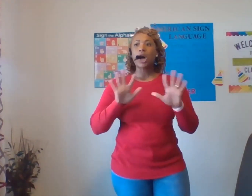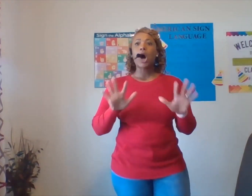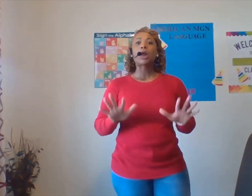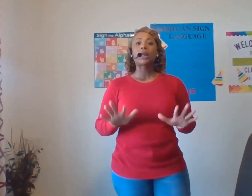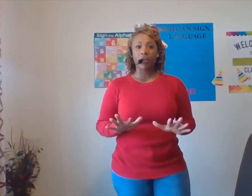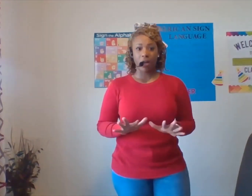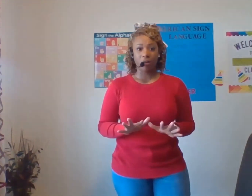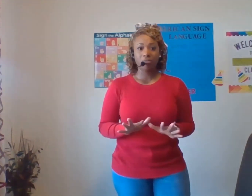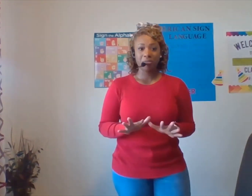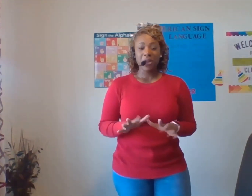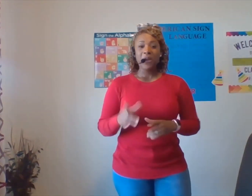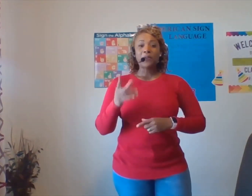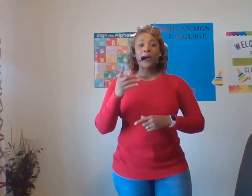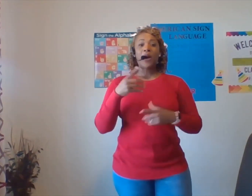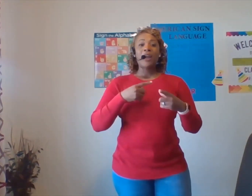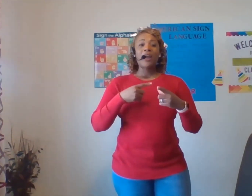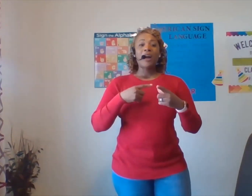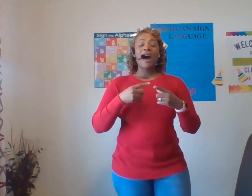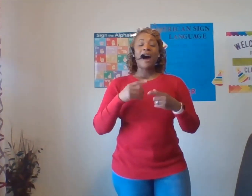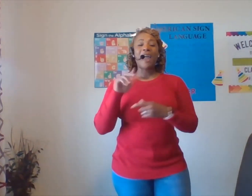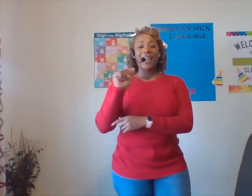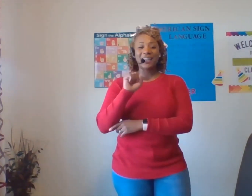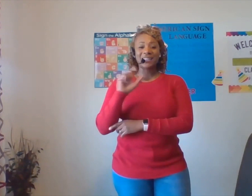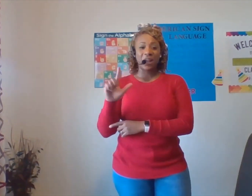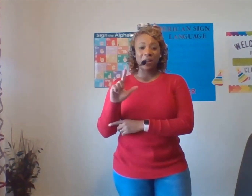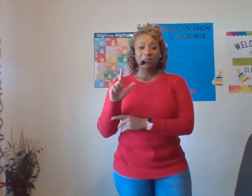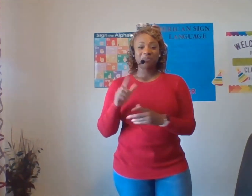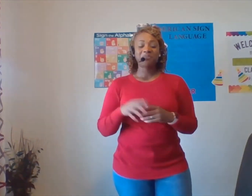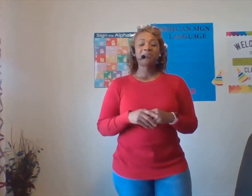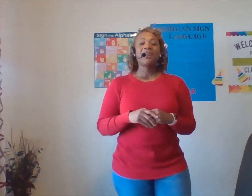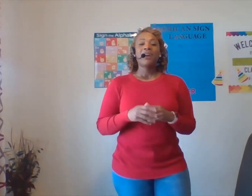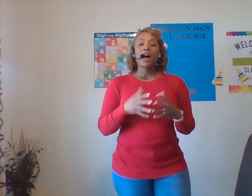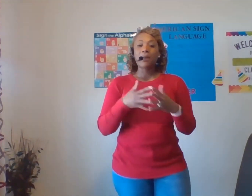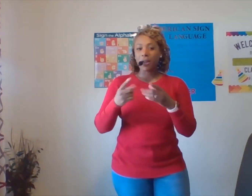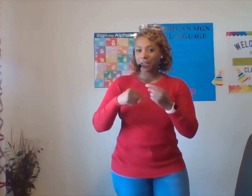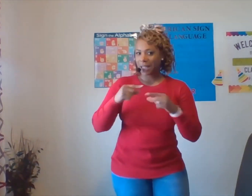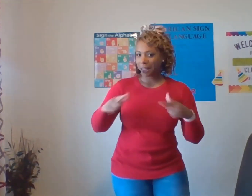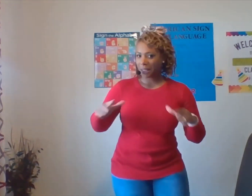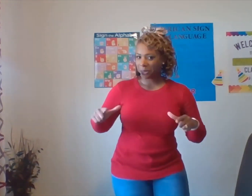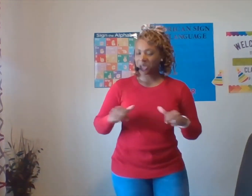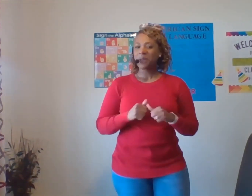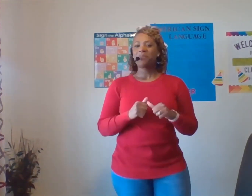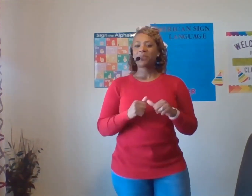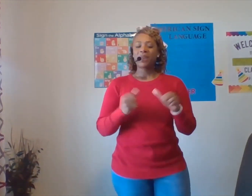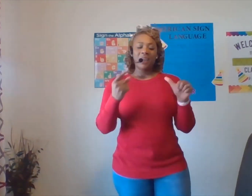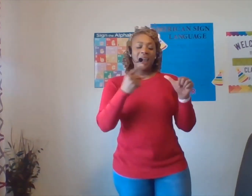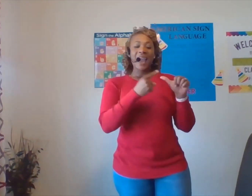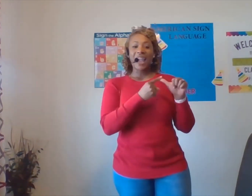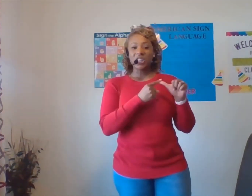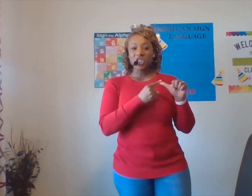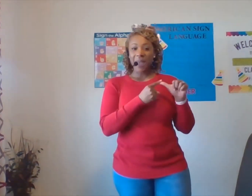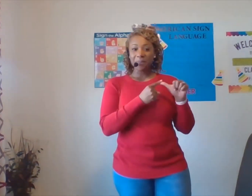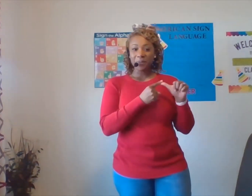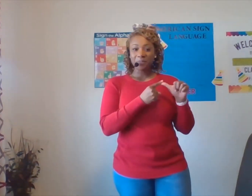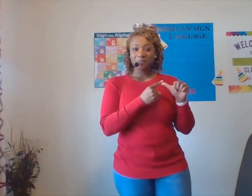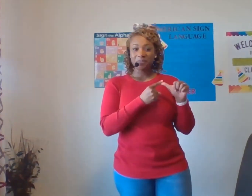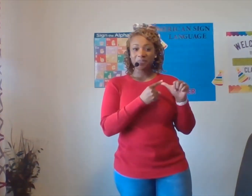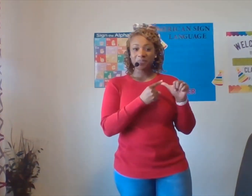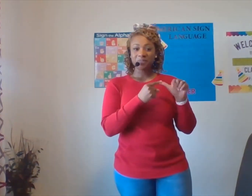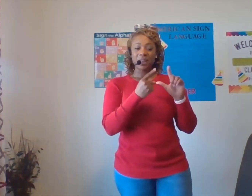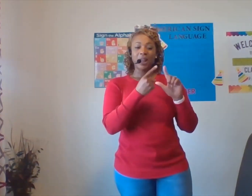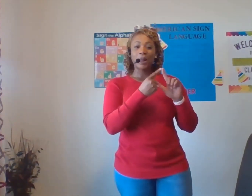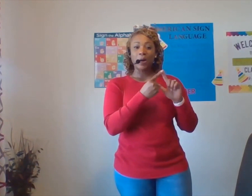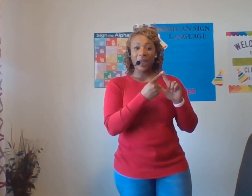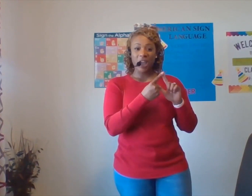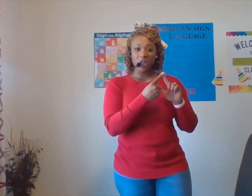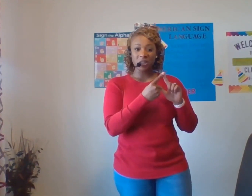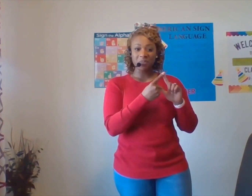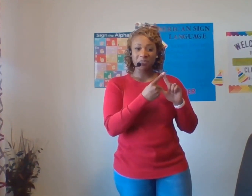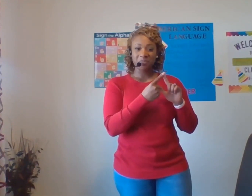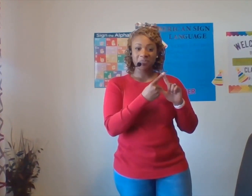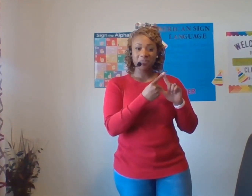like the holy grail for ASL American Sign Language handshape location